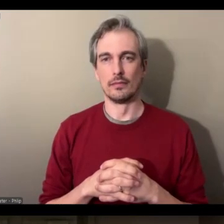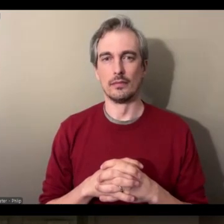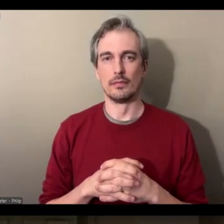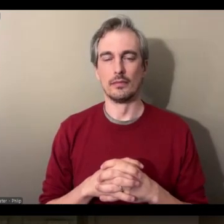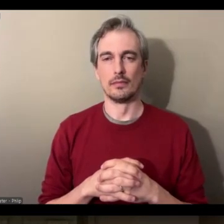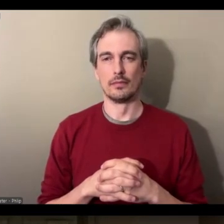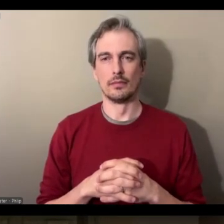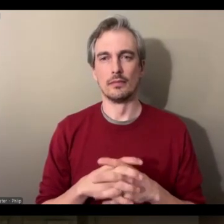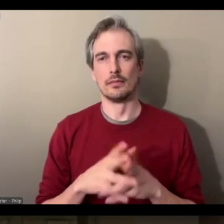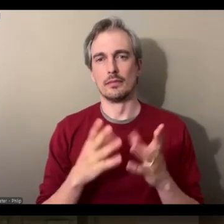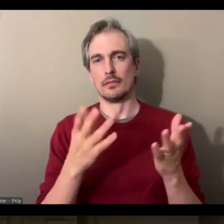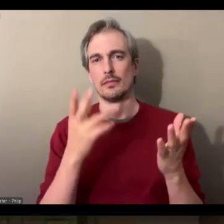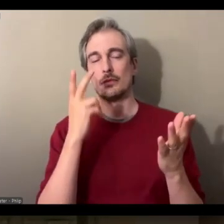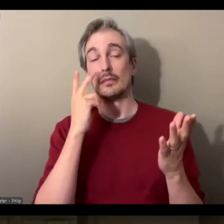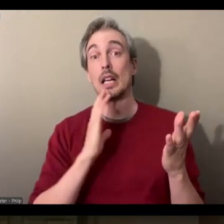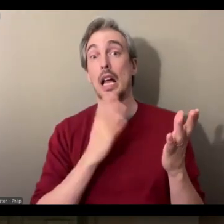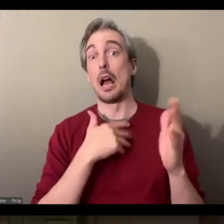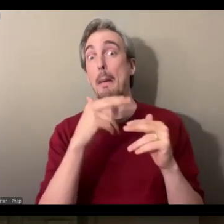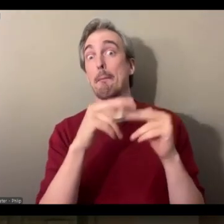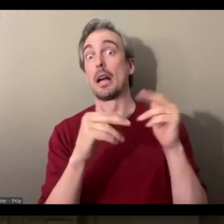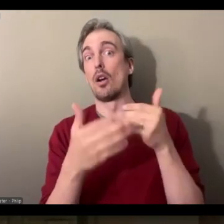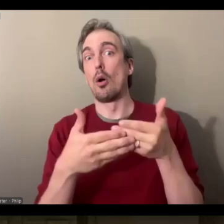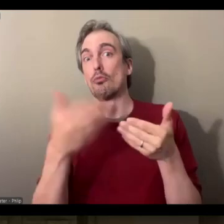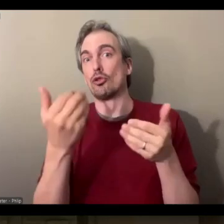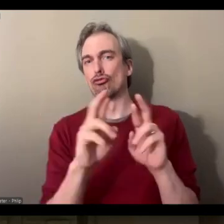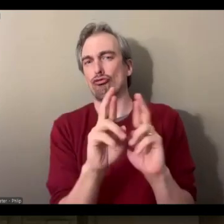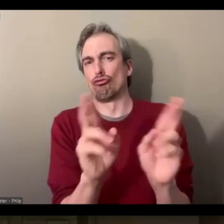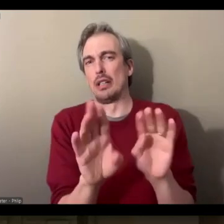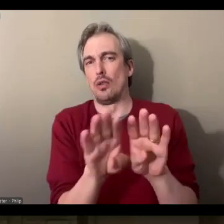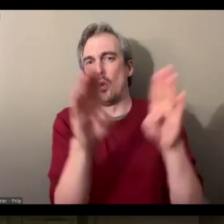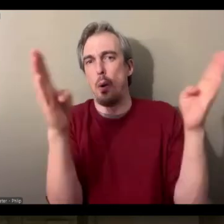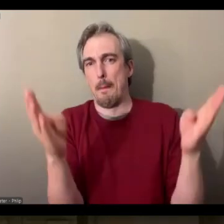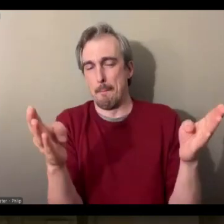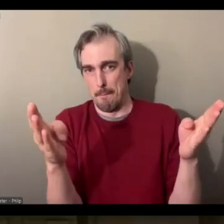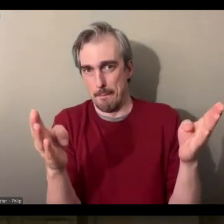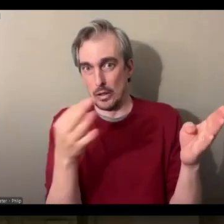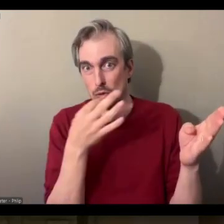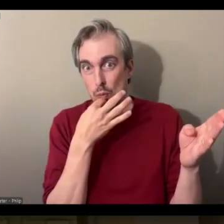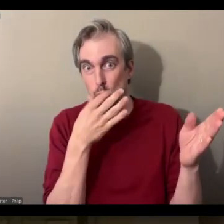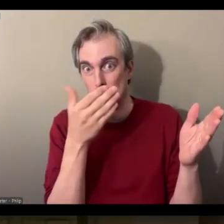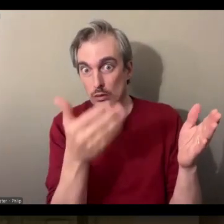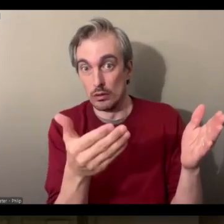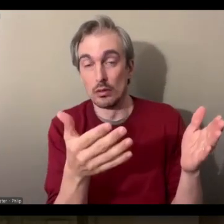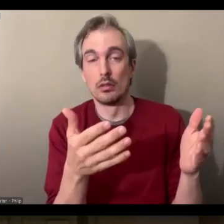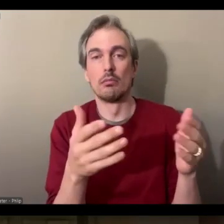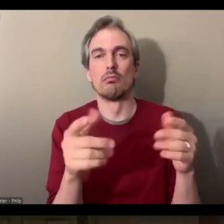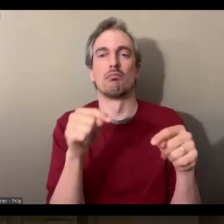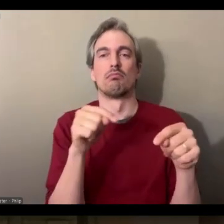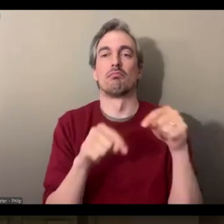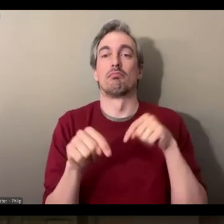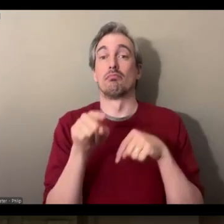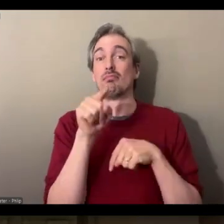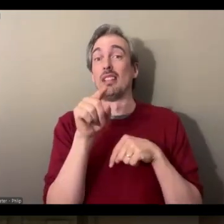almost ready to open. Again... Going back... This is the website. September 2022. So we're